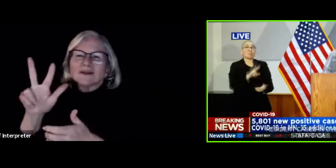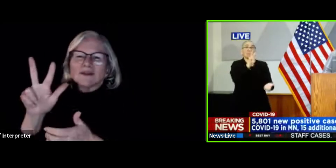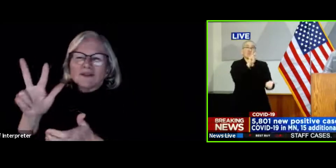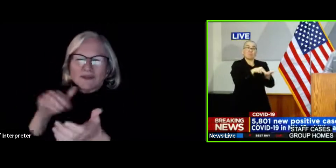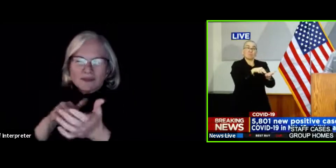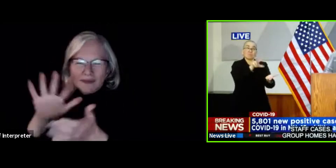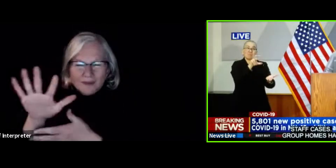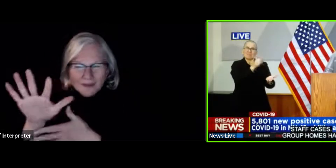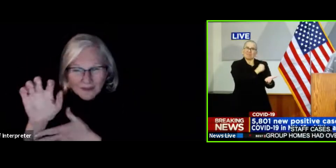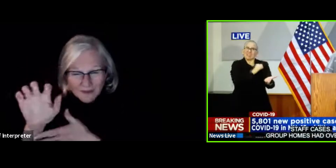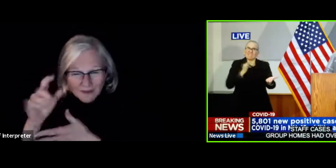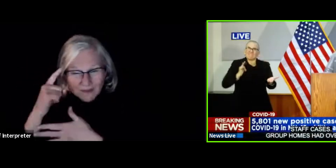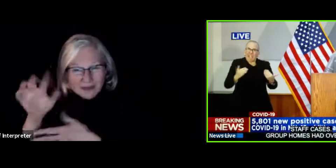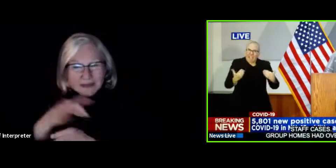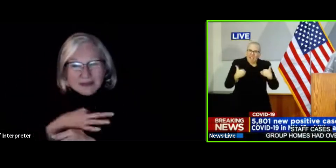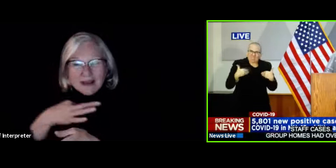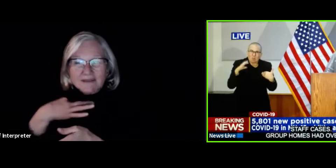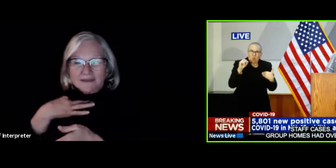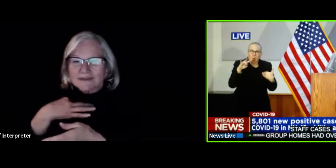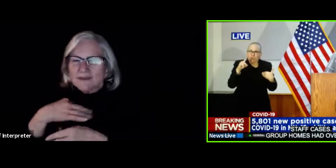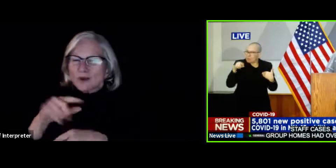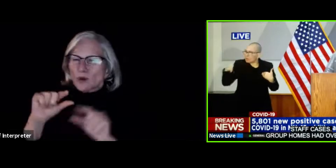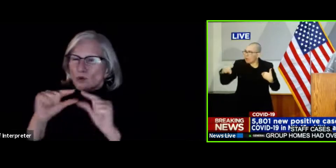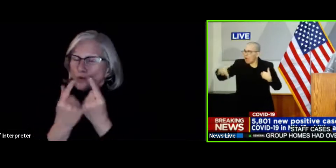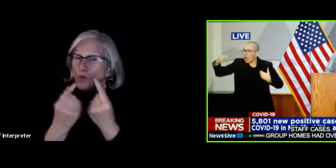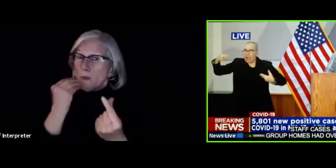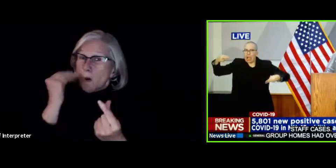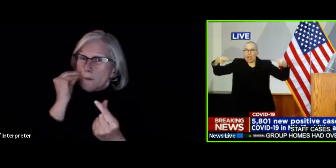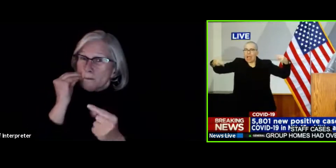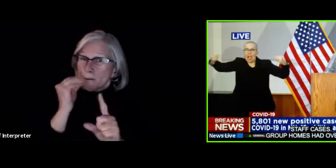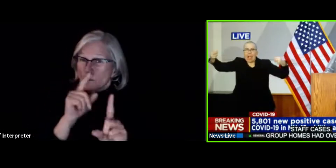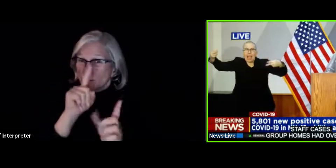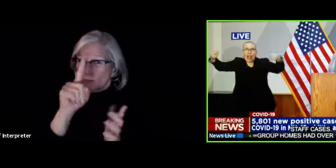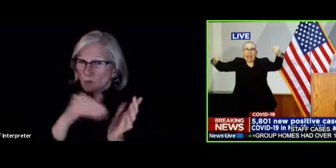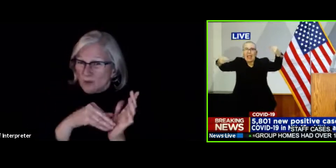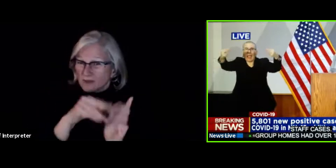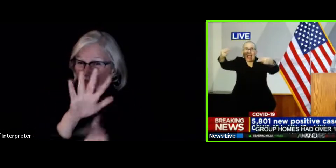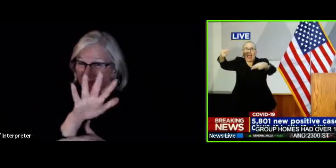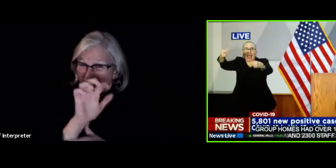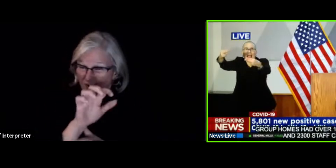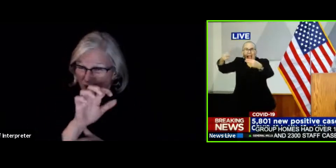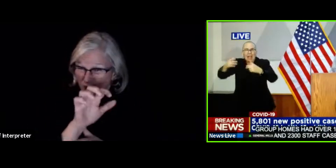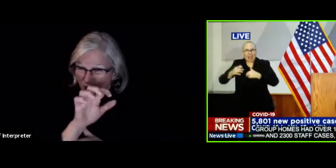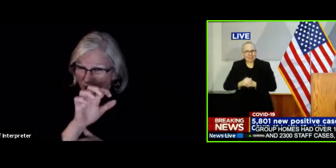DIFFERENT SETTINGS ARE REFLECTED IN THESE LONG-TERM CARE STATISTICS EXCEPT FOR THE SPECIFIC NURSING HOME COMPARISON THAT